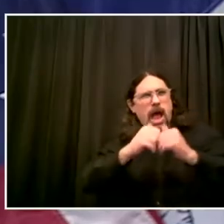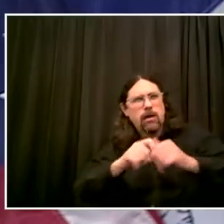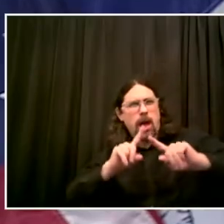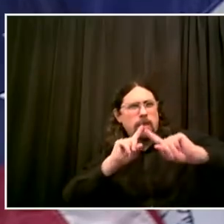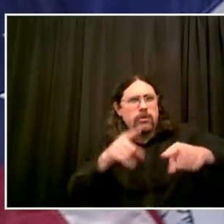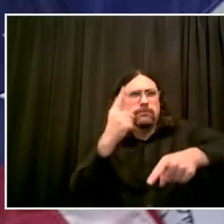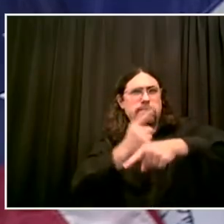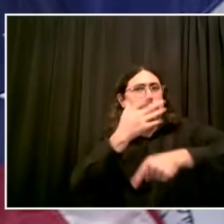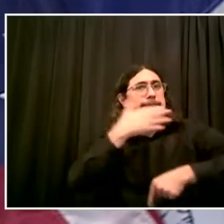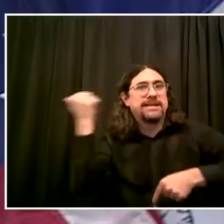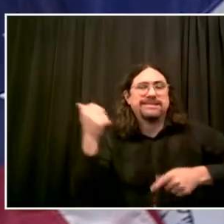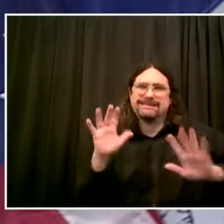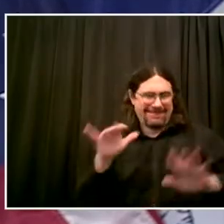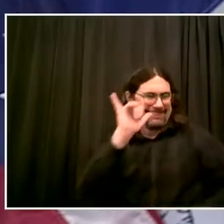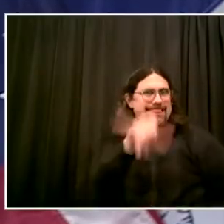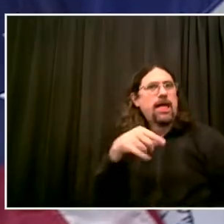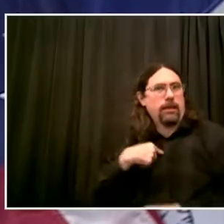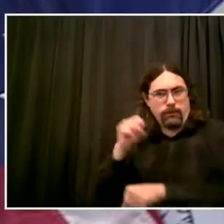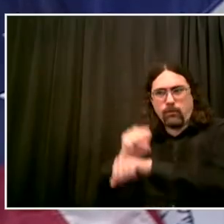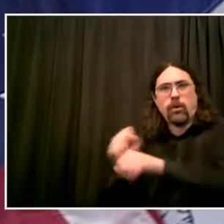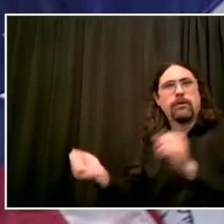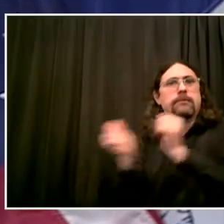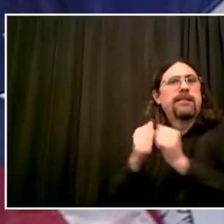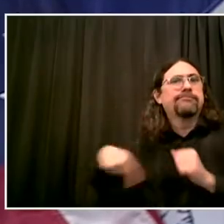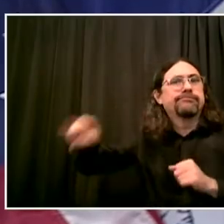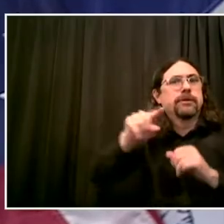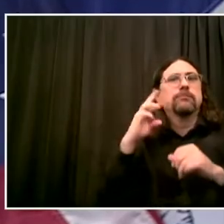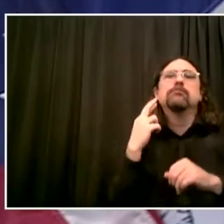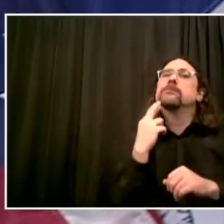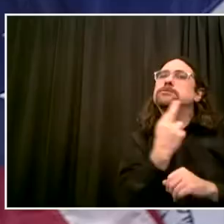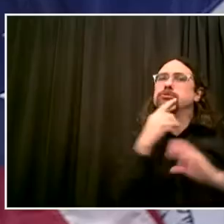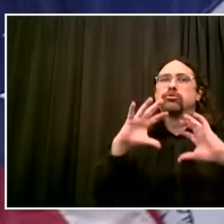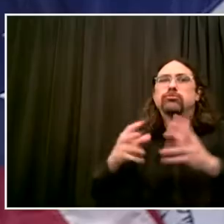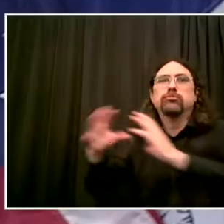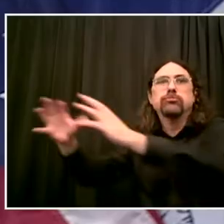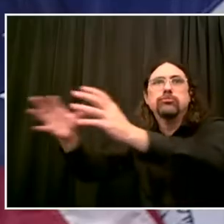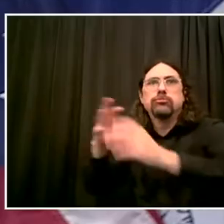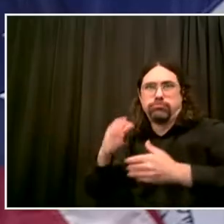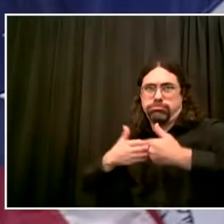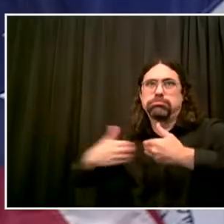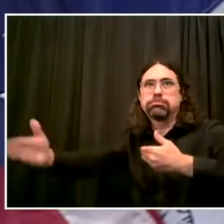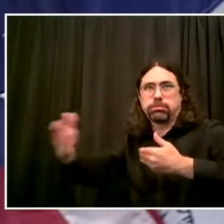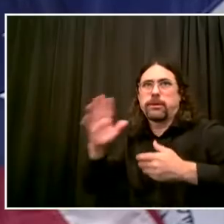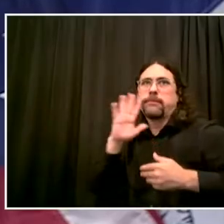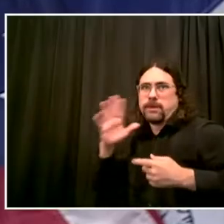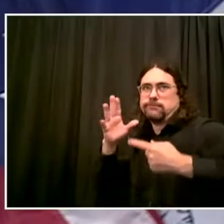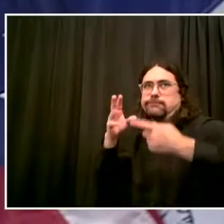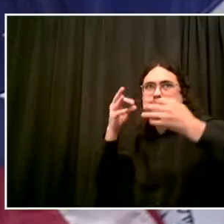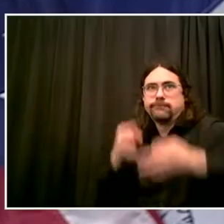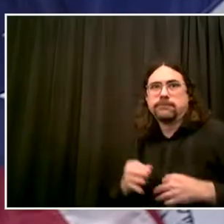OUTDOORS WILLE B A PART OF NATION. WHETHER IT MAKES